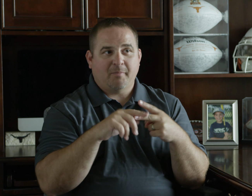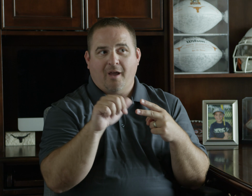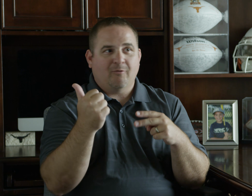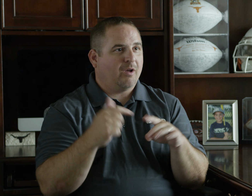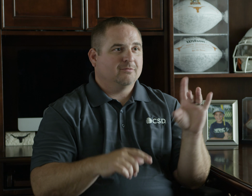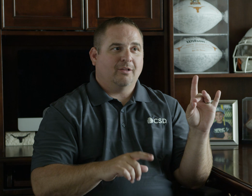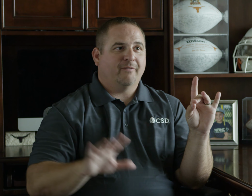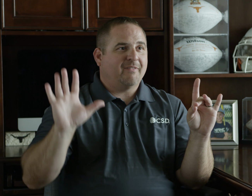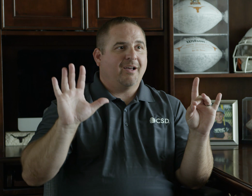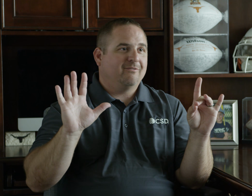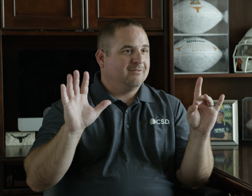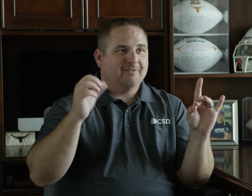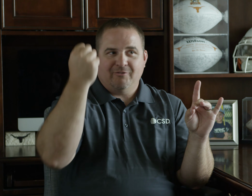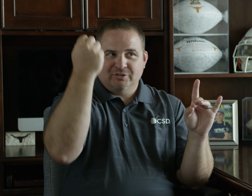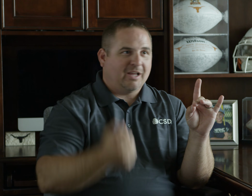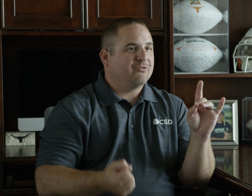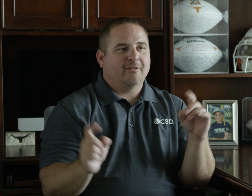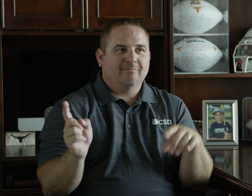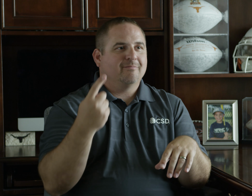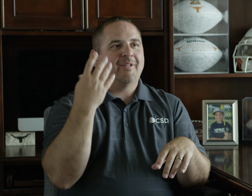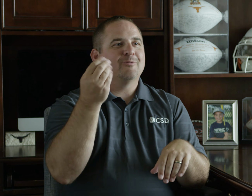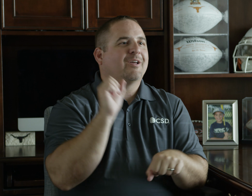But otherwise, we'd go outside and work from 8AM to 5PM every Saturday.